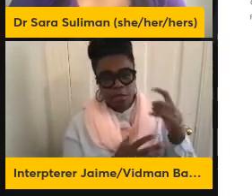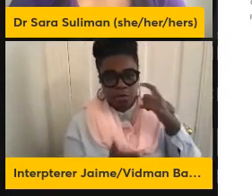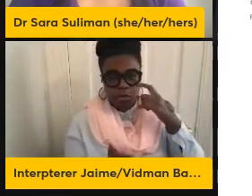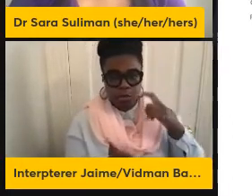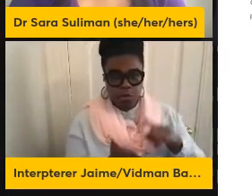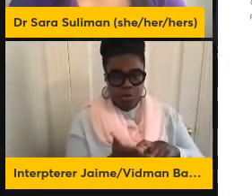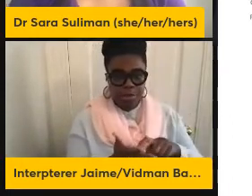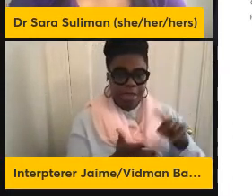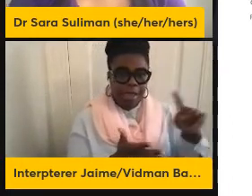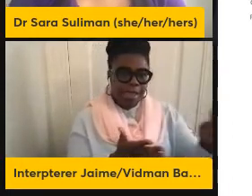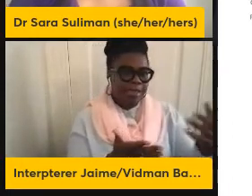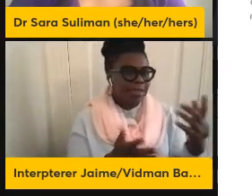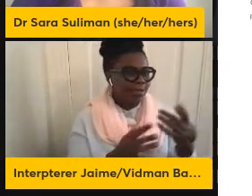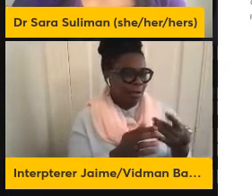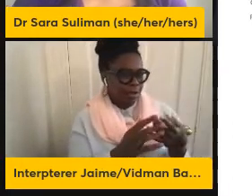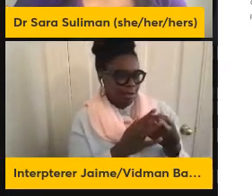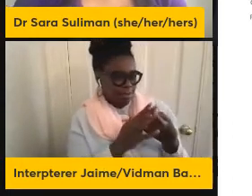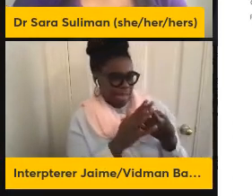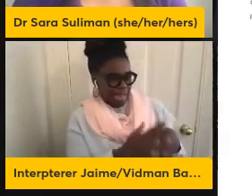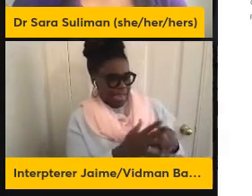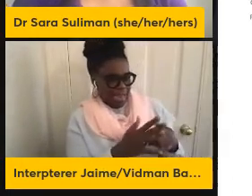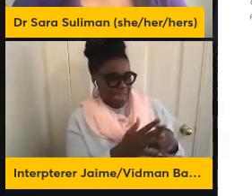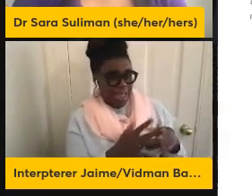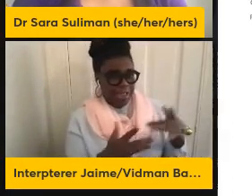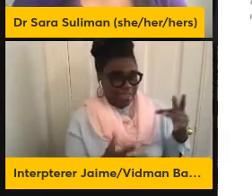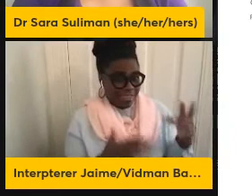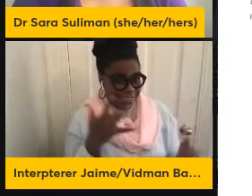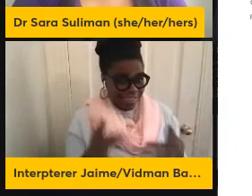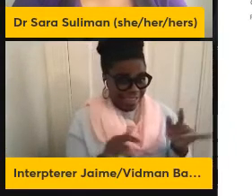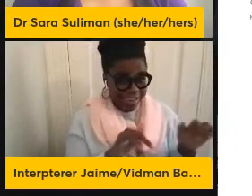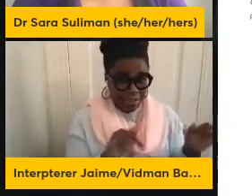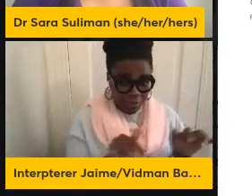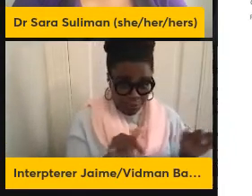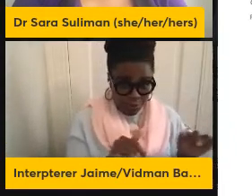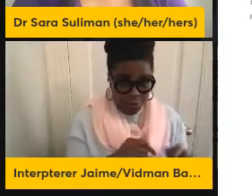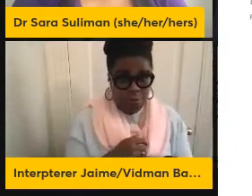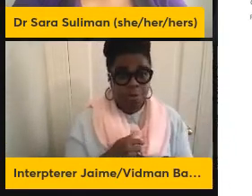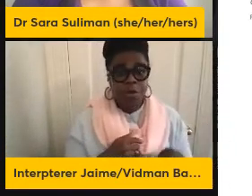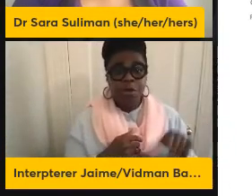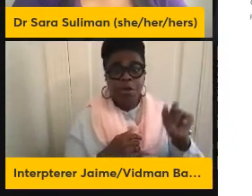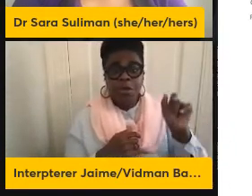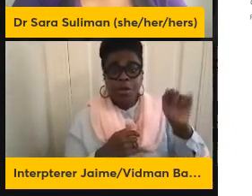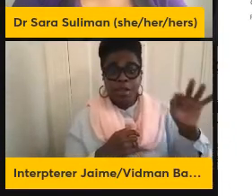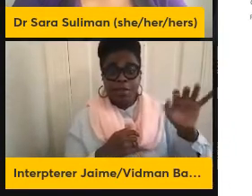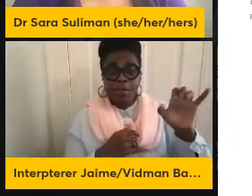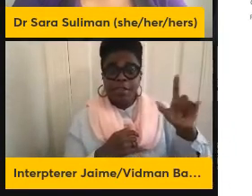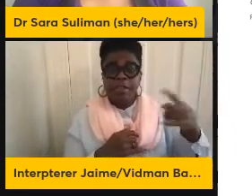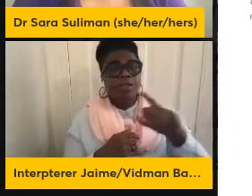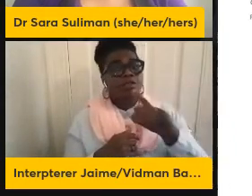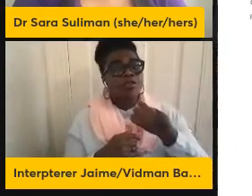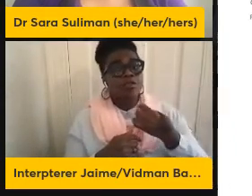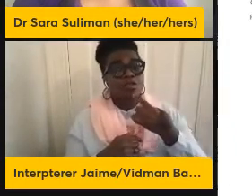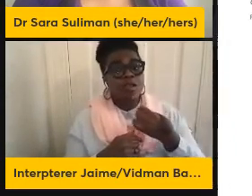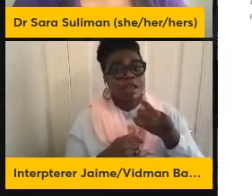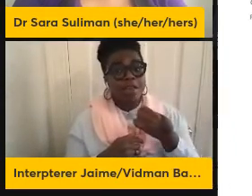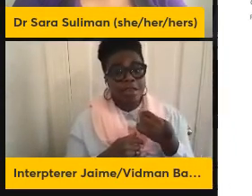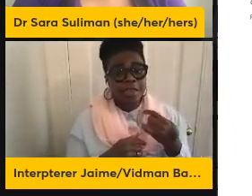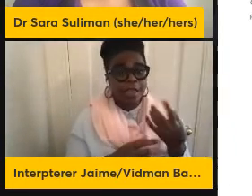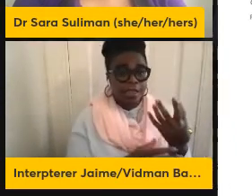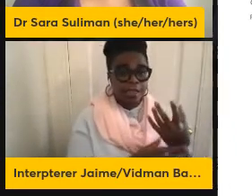preliminary and very exciting as well. You can see that in the cells in red that ATP one B three deficient cells, indeed had